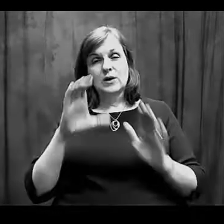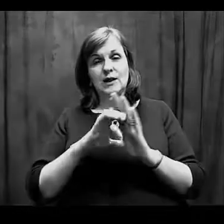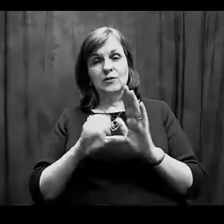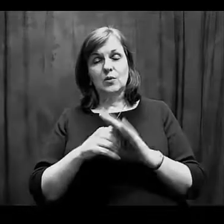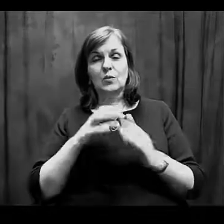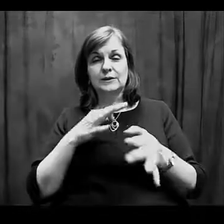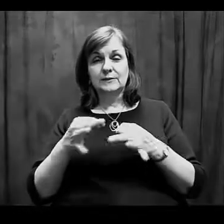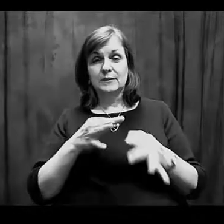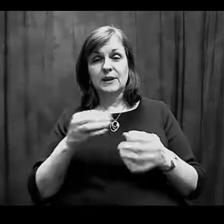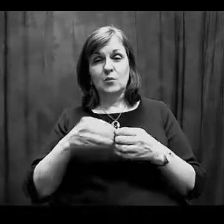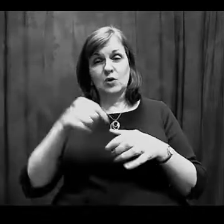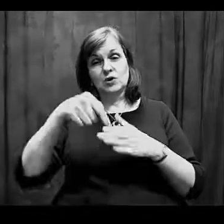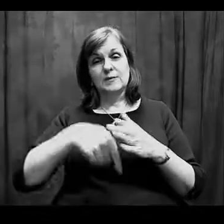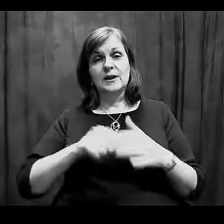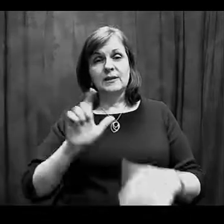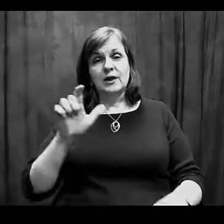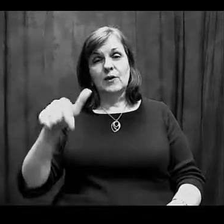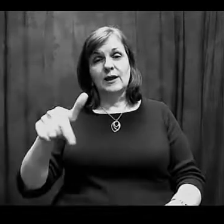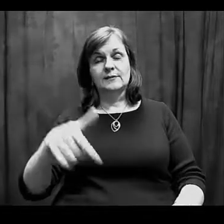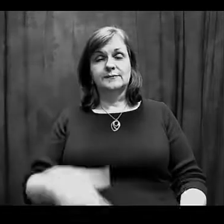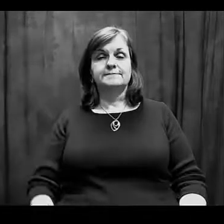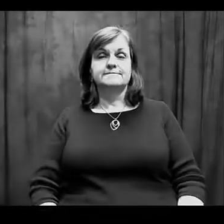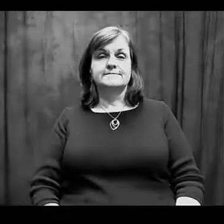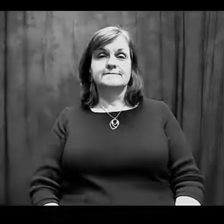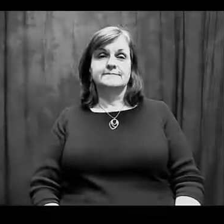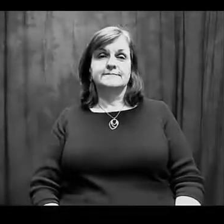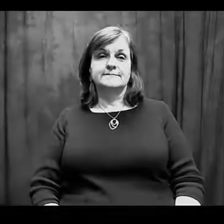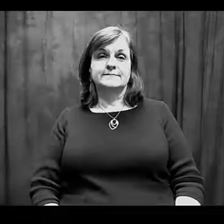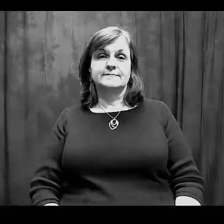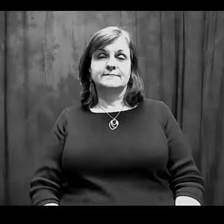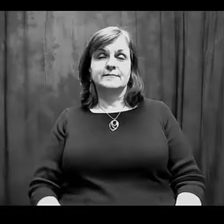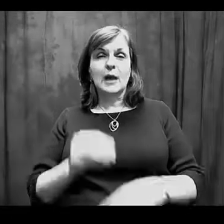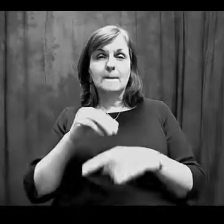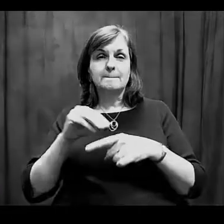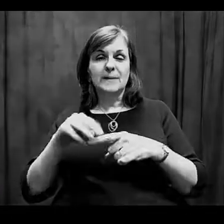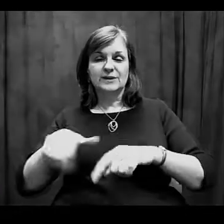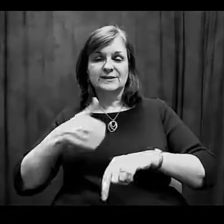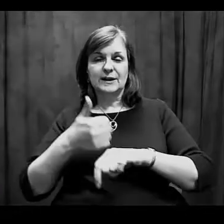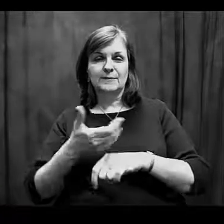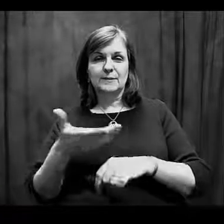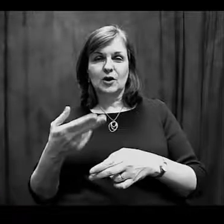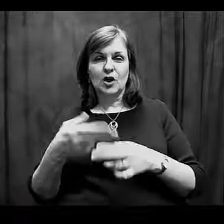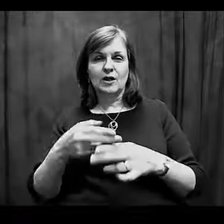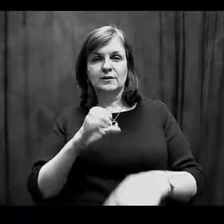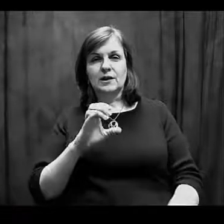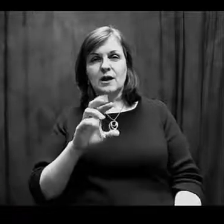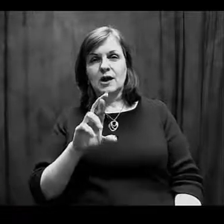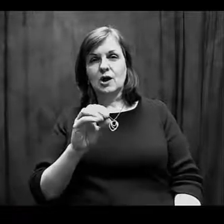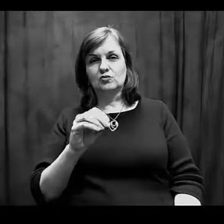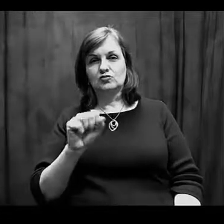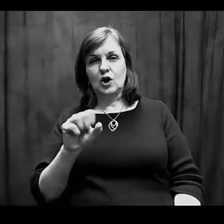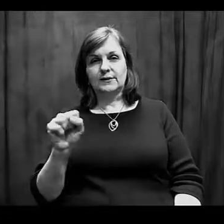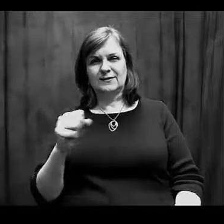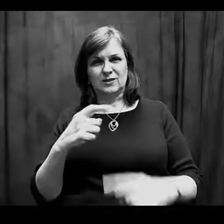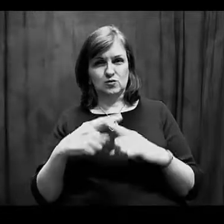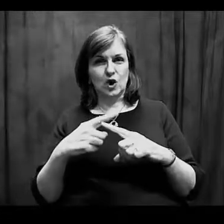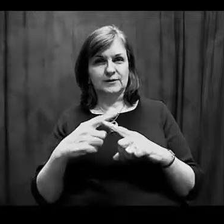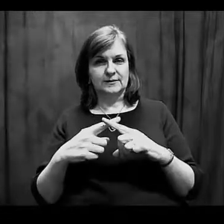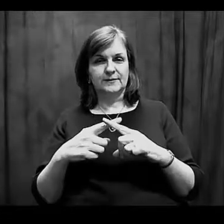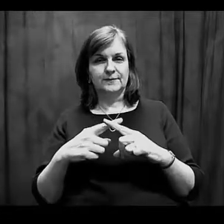that will talk about more details as we go through he setup things known as crosses